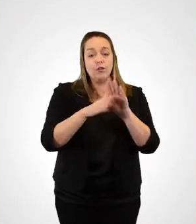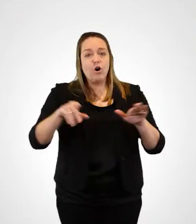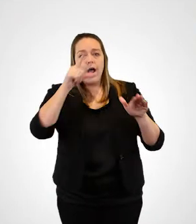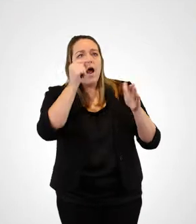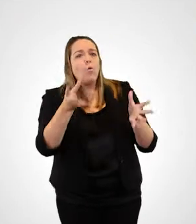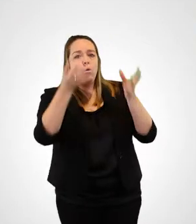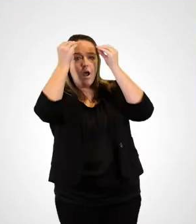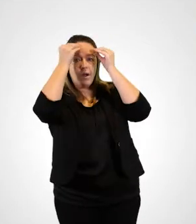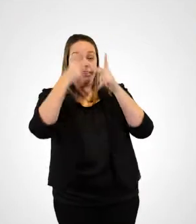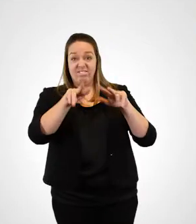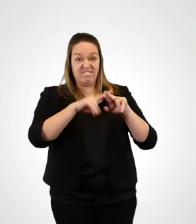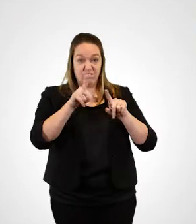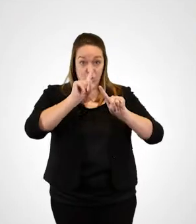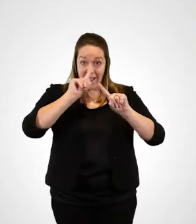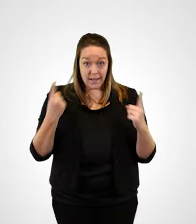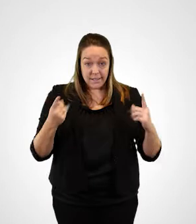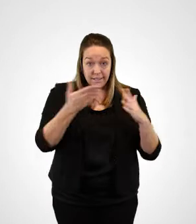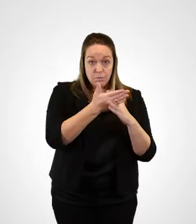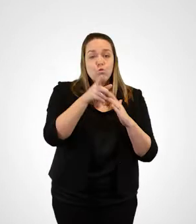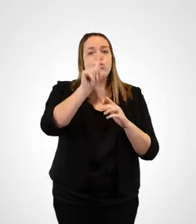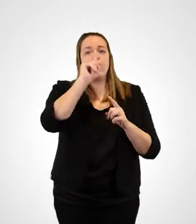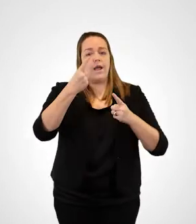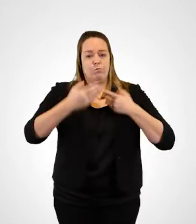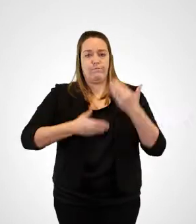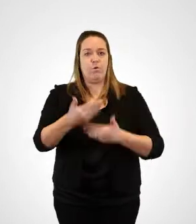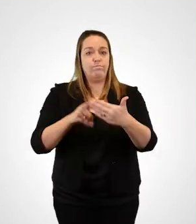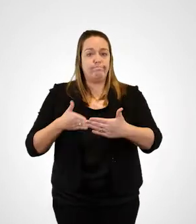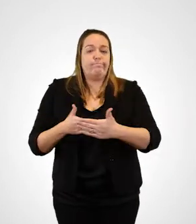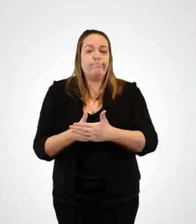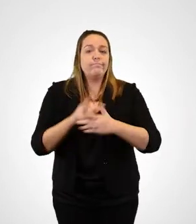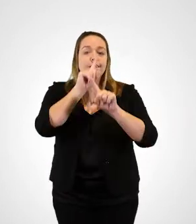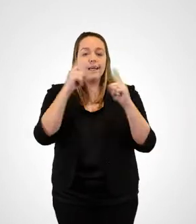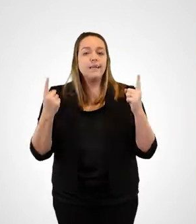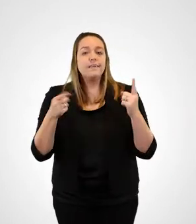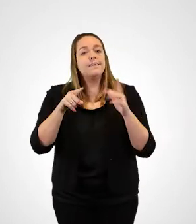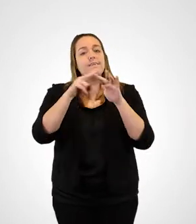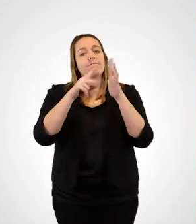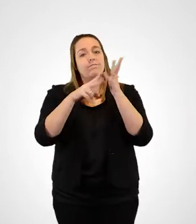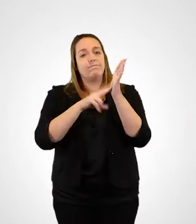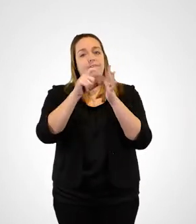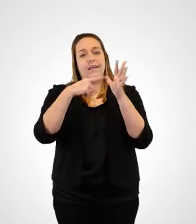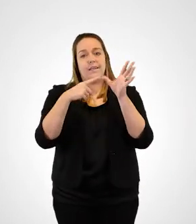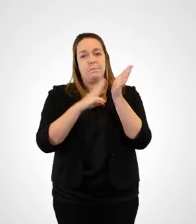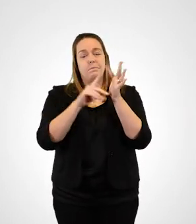If you can't tick that box, you can't move forward. It's fundamental, it's the fundamental first step